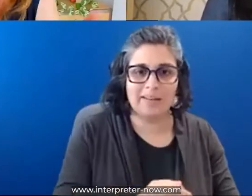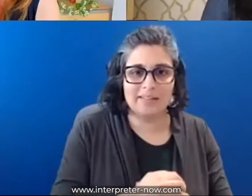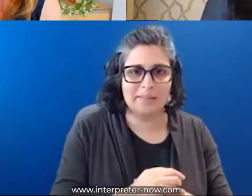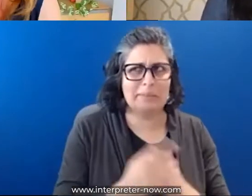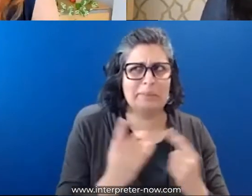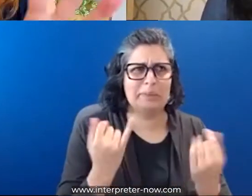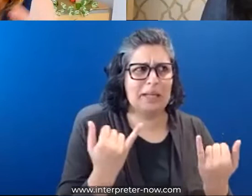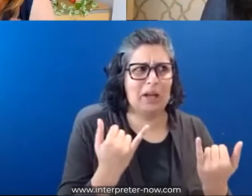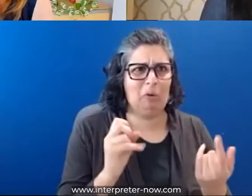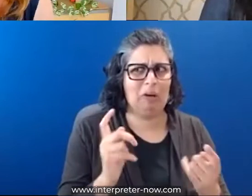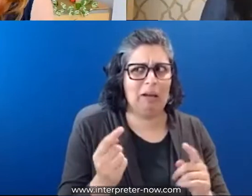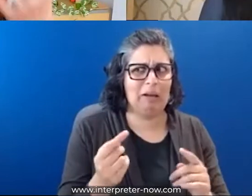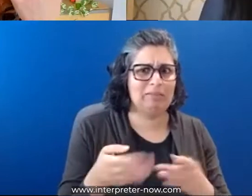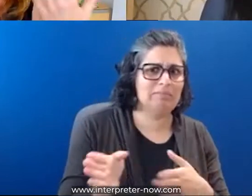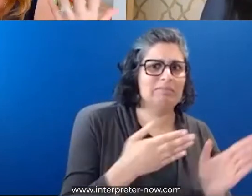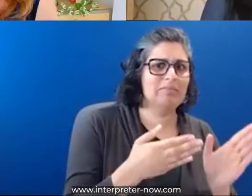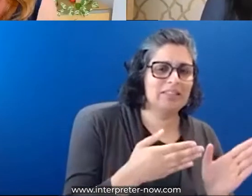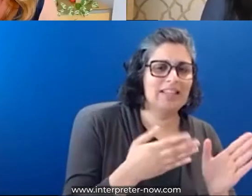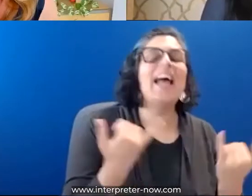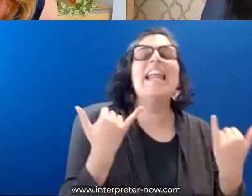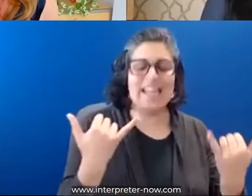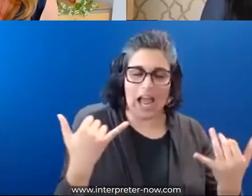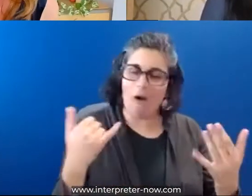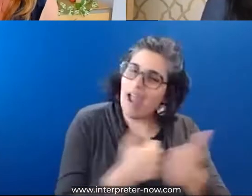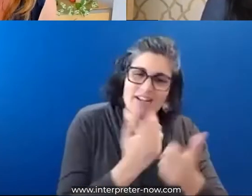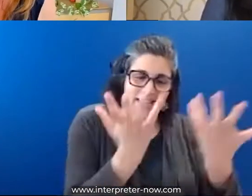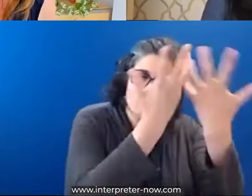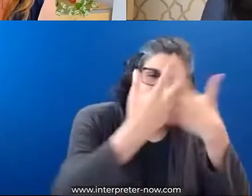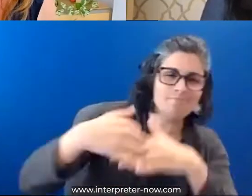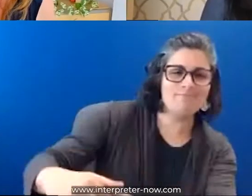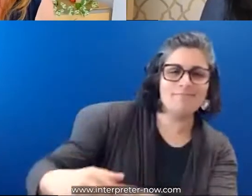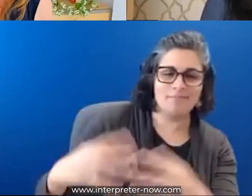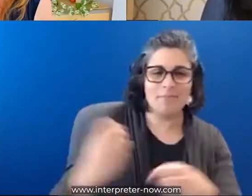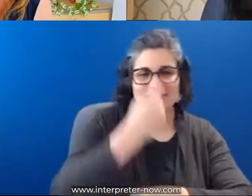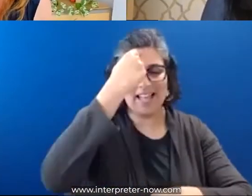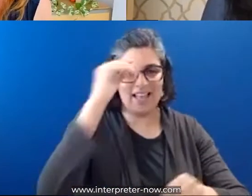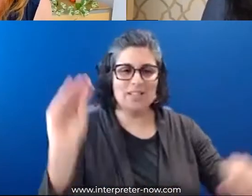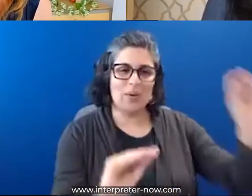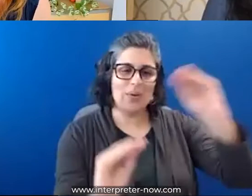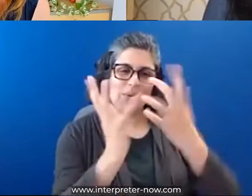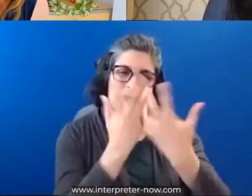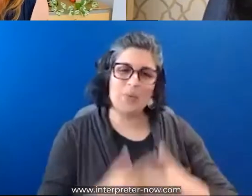Okay, I'm going to do this." And now, it all makes sense, right? You can put the puzzle together afterwards a lot better.